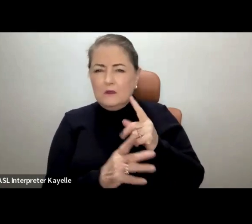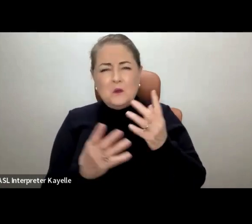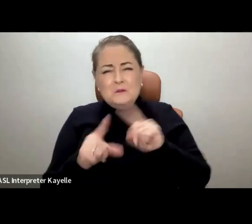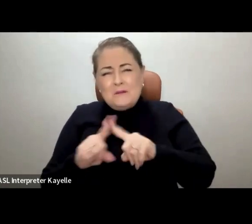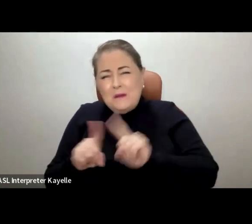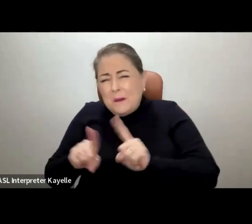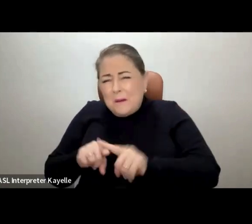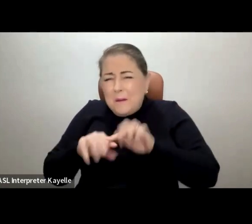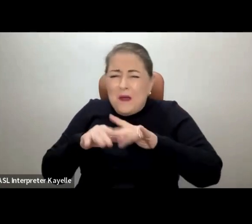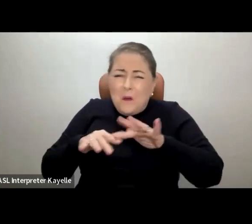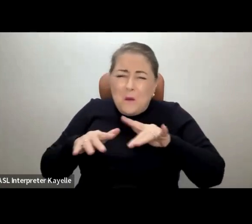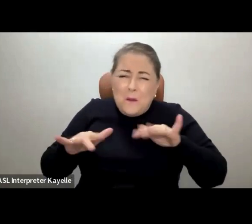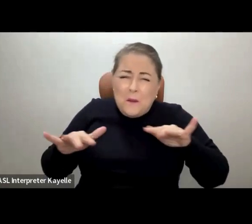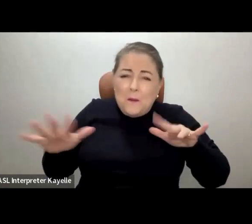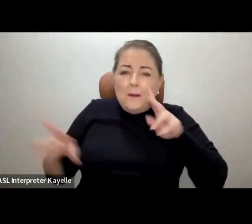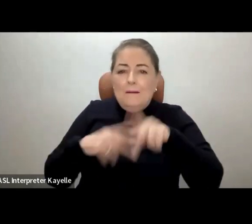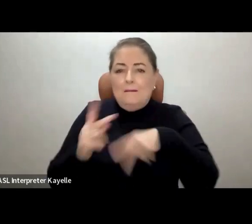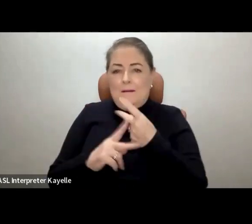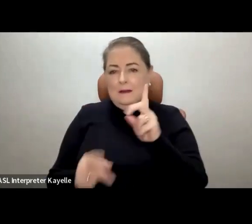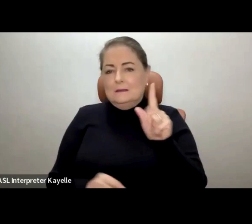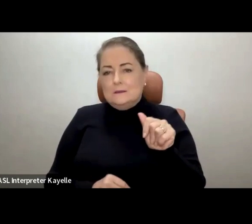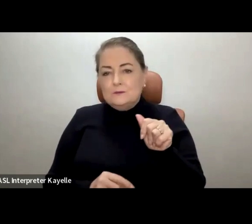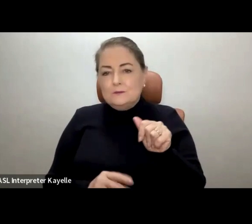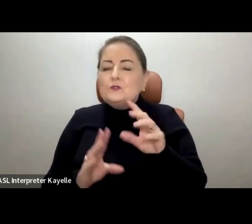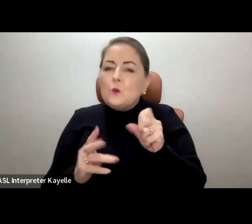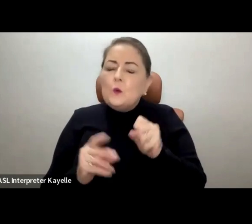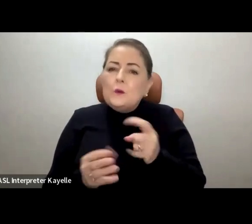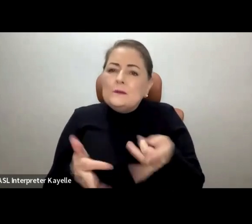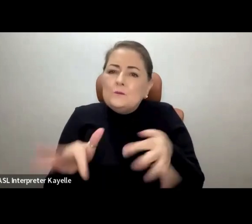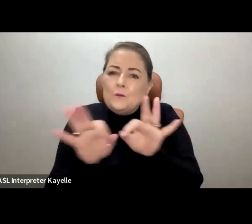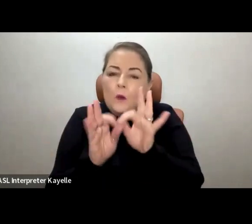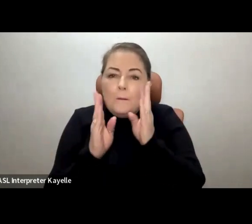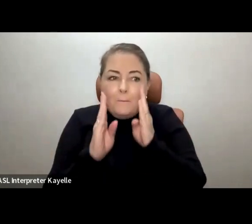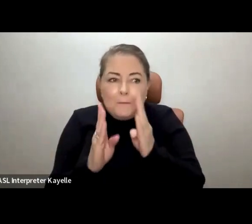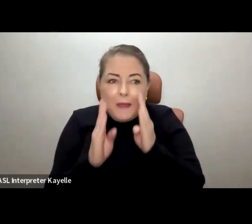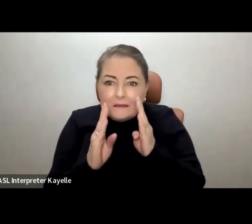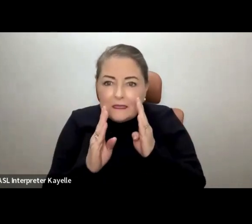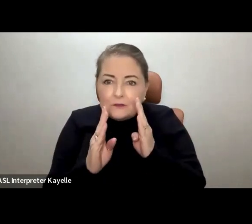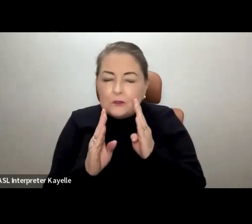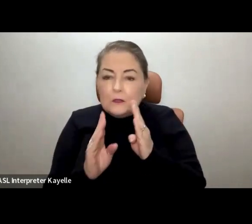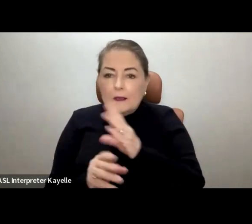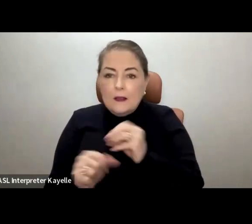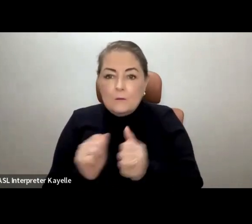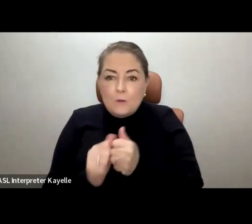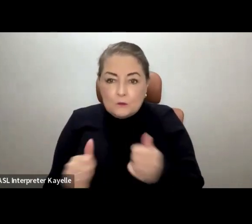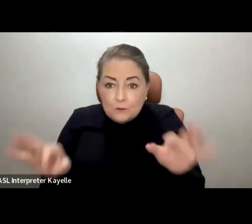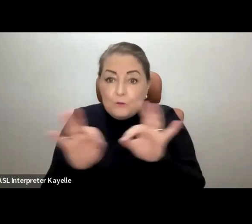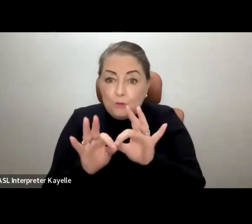it's really important to keep to pay attention to everything. And the most important rule, now I'm giving the most important rule